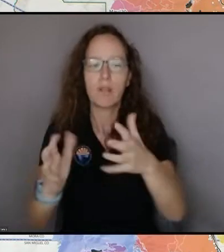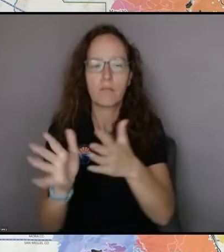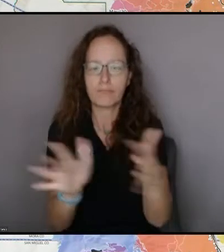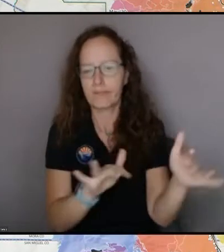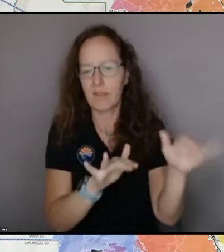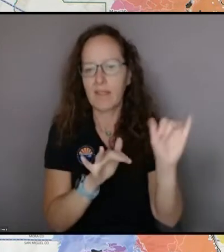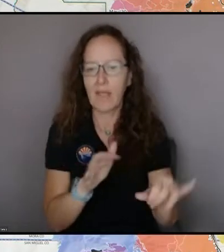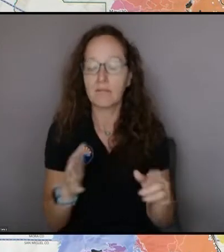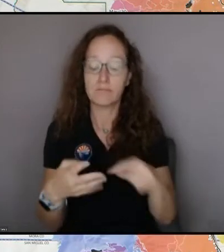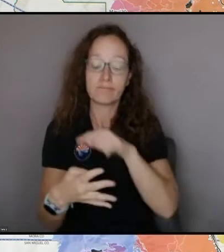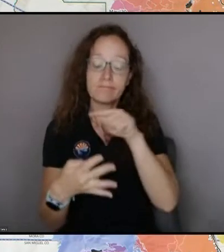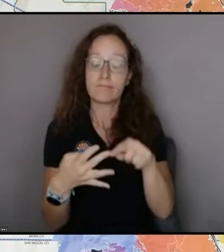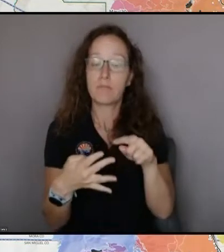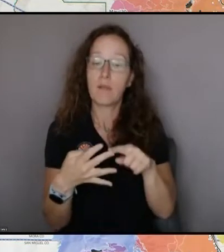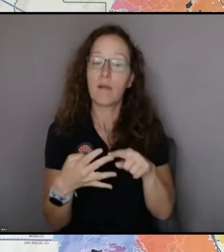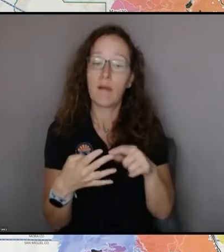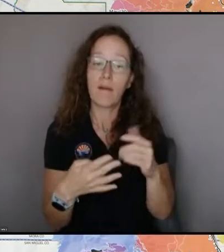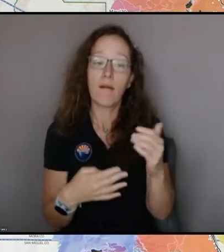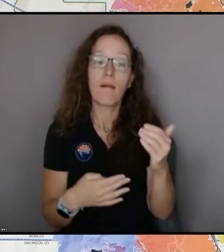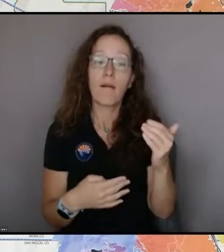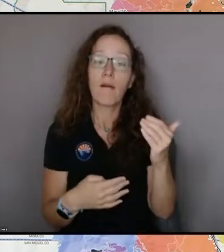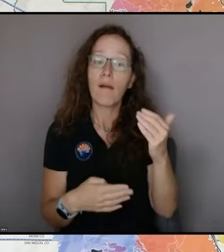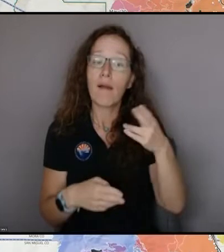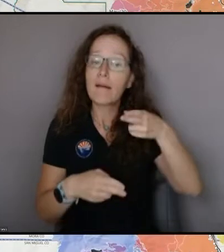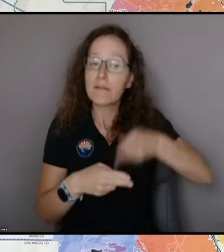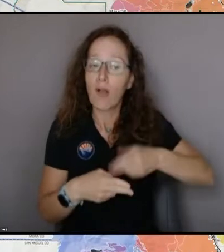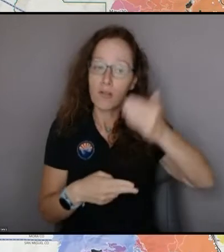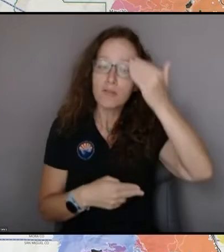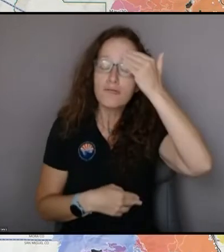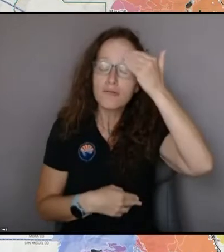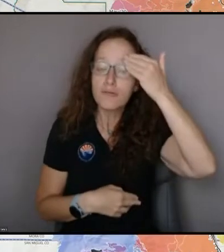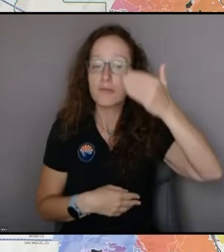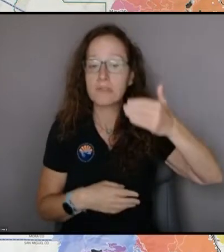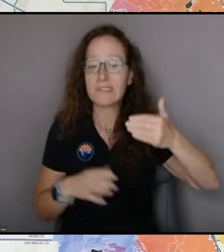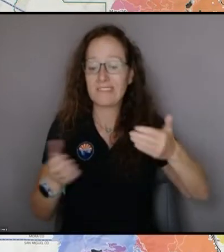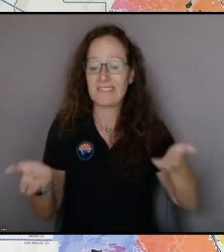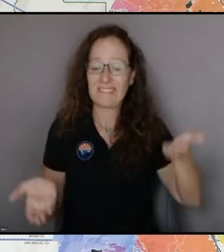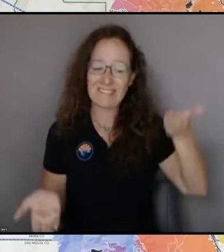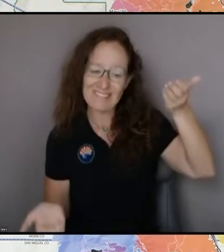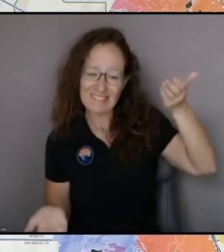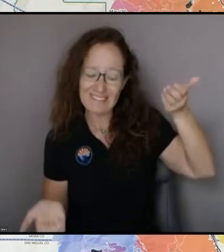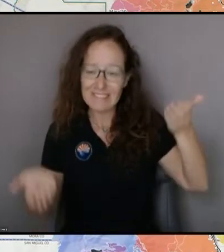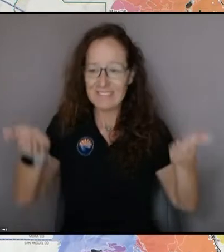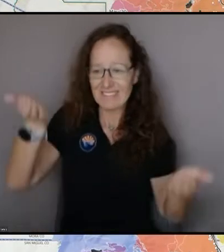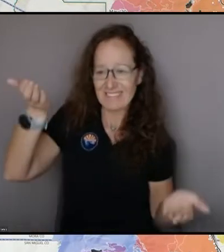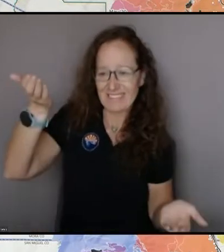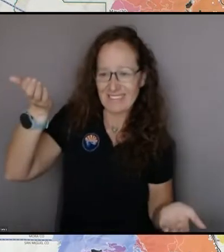choosing not to do? I'm not saying that we shouldn't choose to do whatever this is, but then you're saying, if